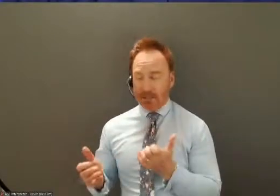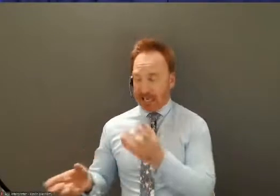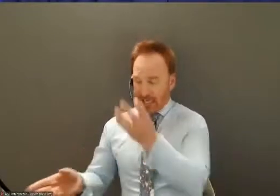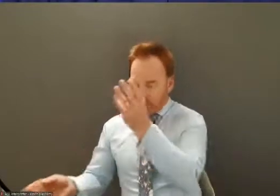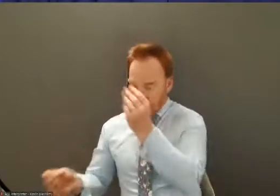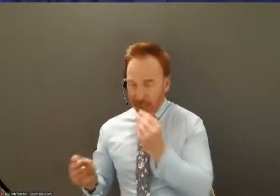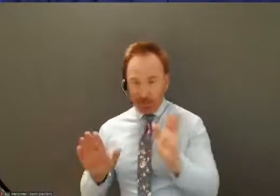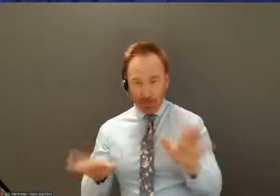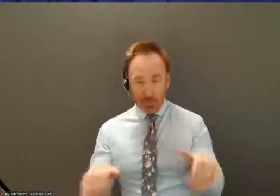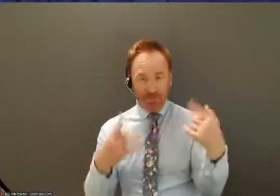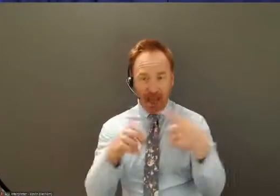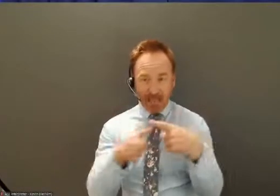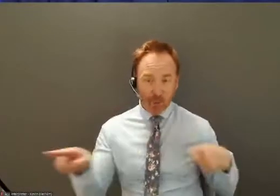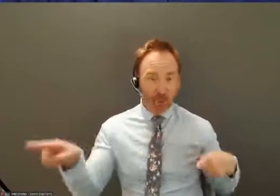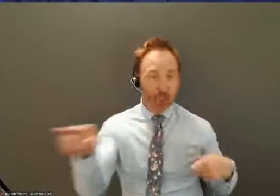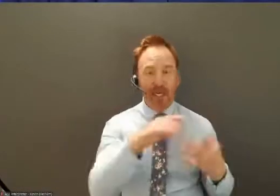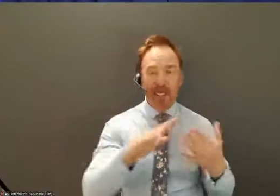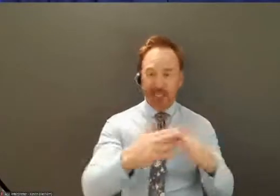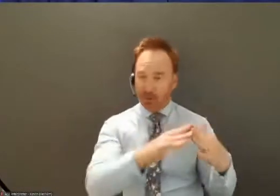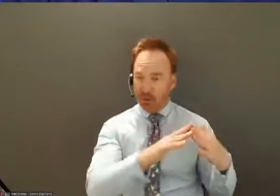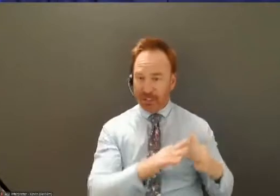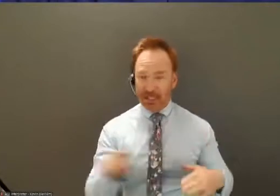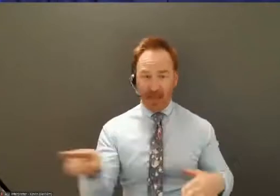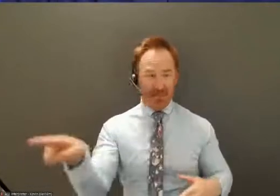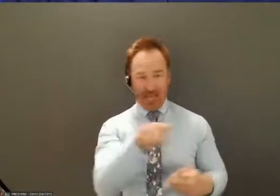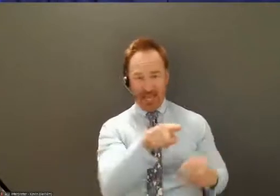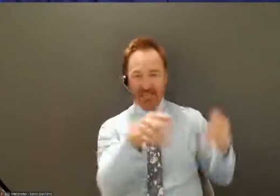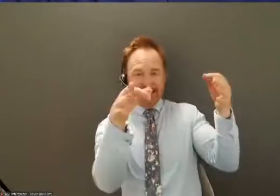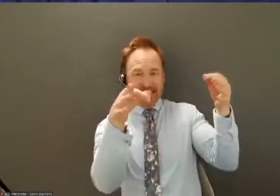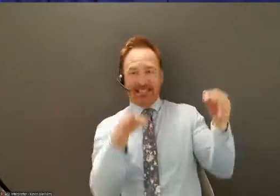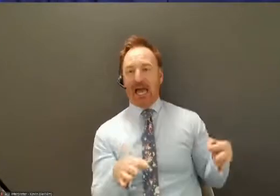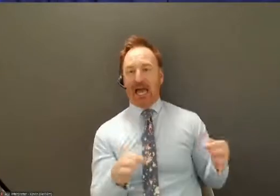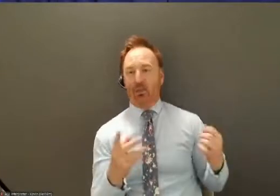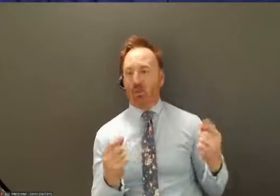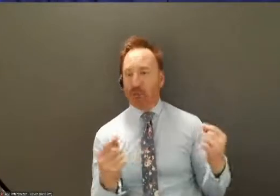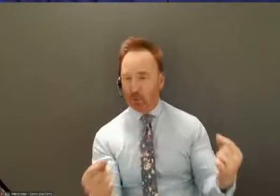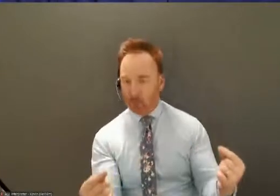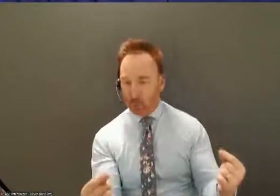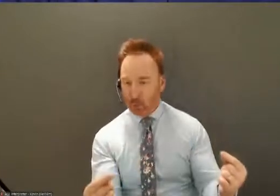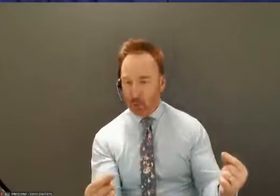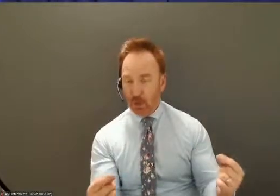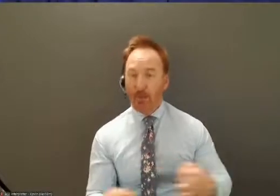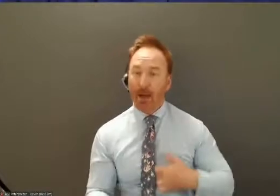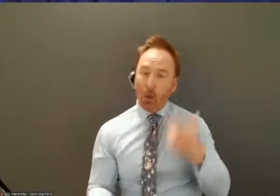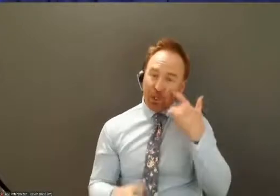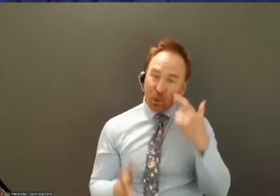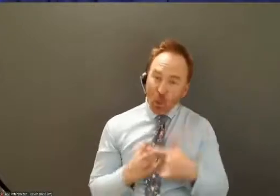you have symptoms but for the practical value it maybe an